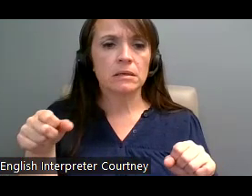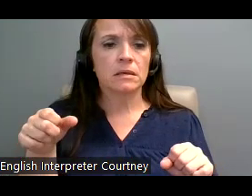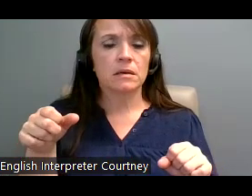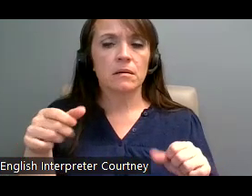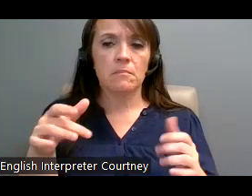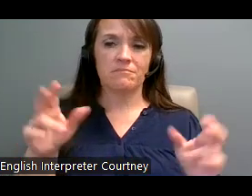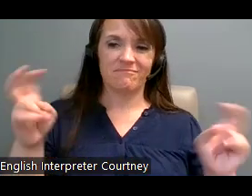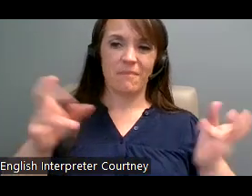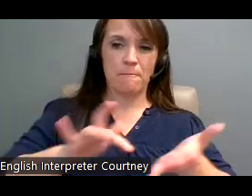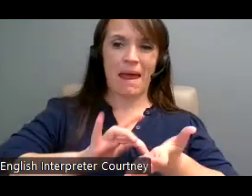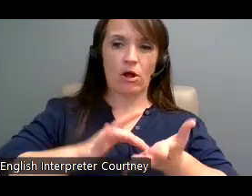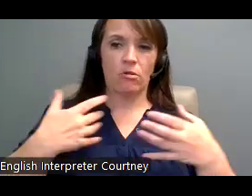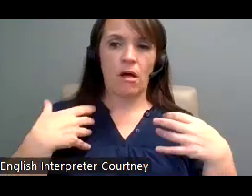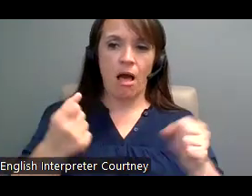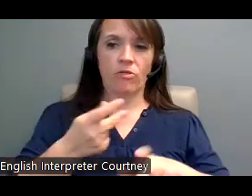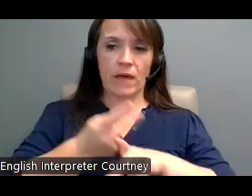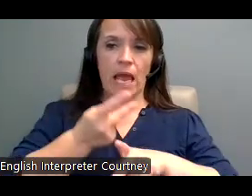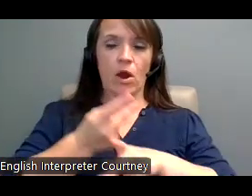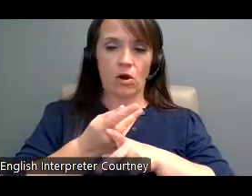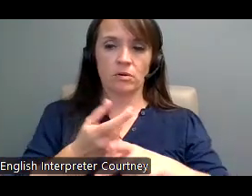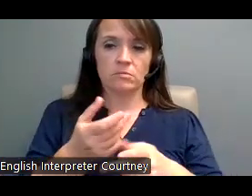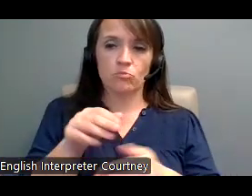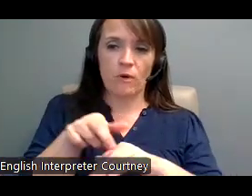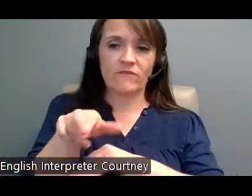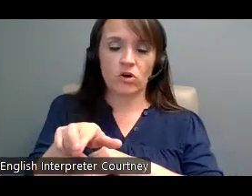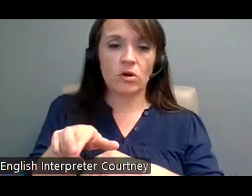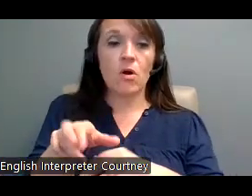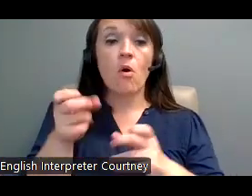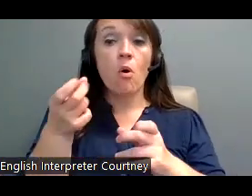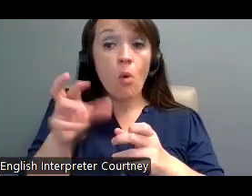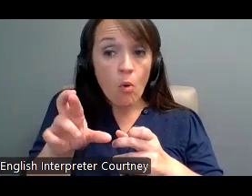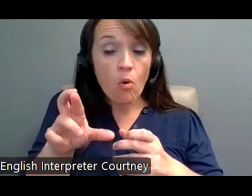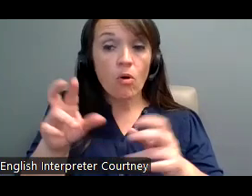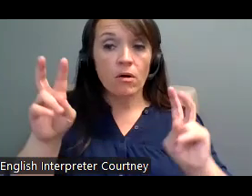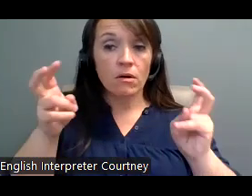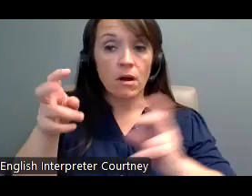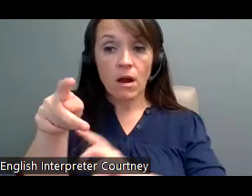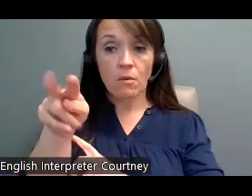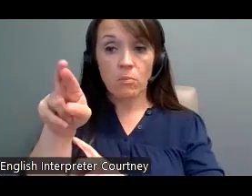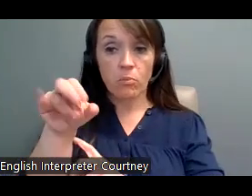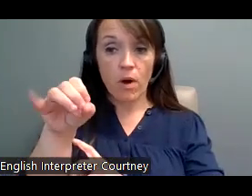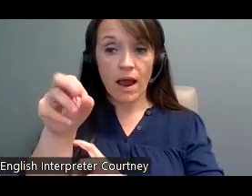require what is called prior authorization. Sometimes what you have to do is actually go